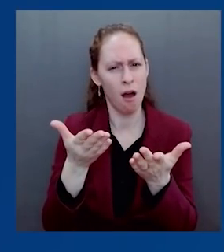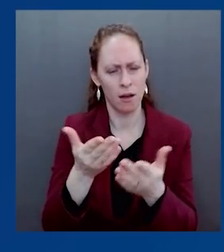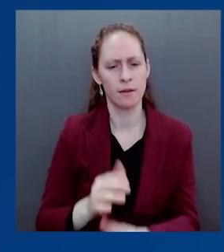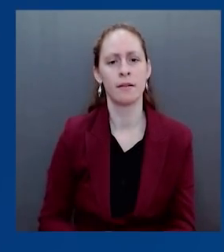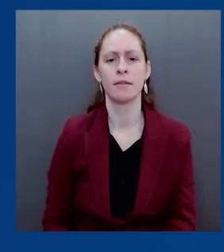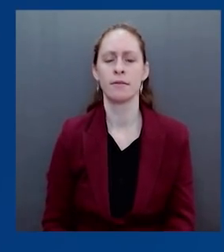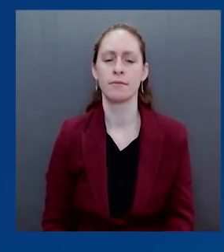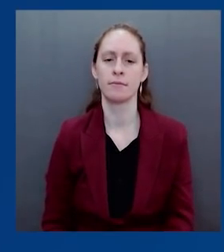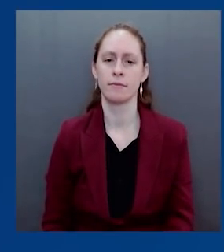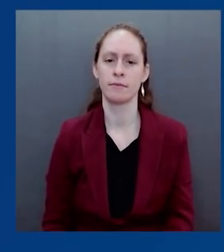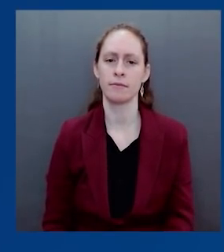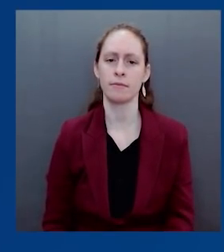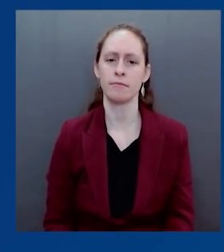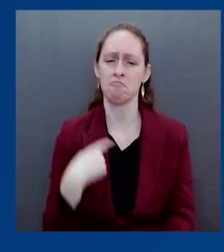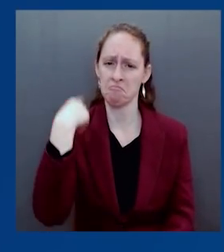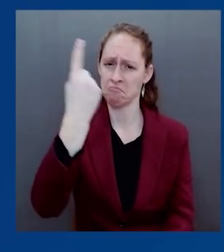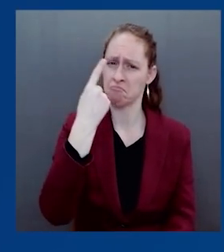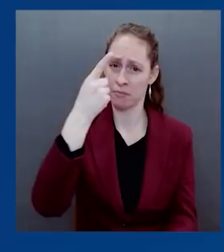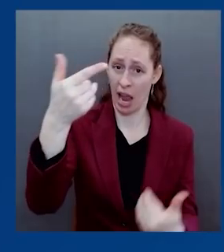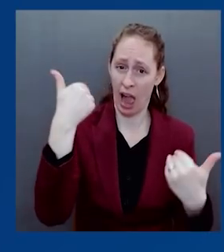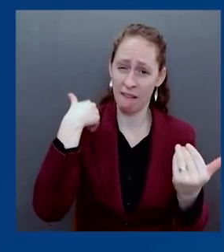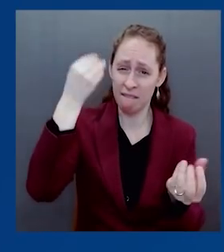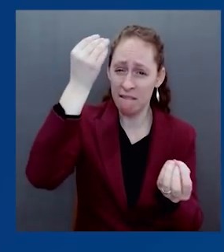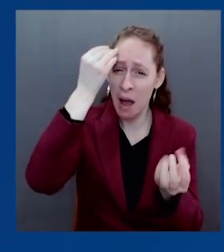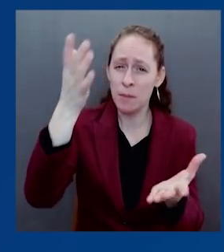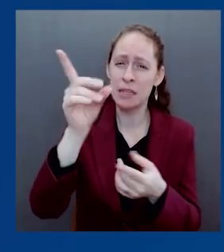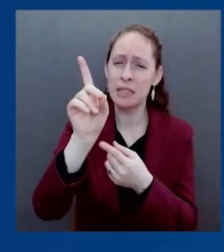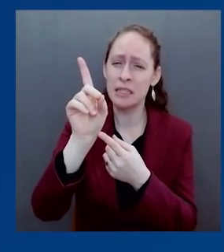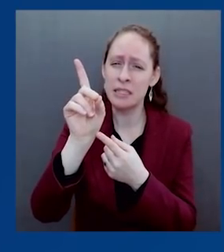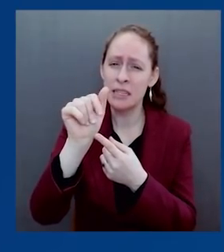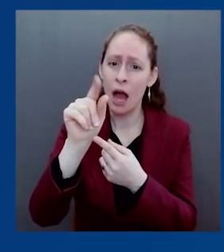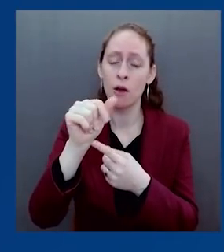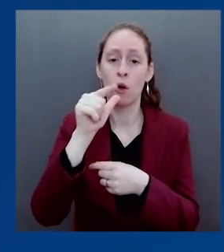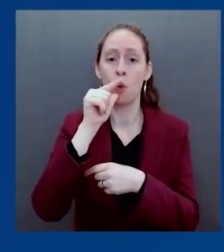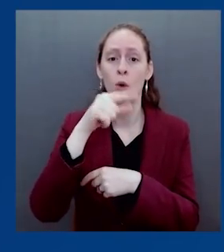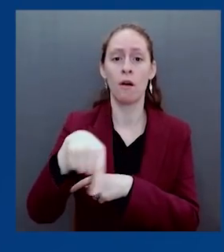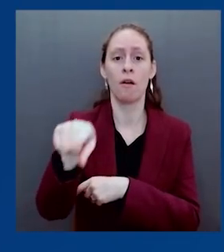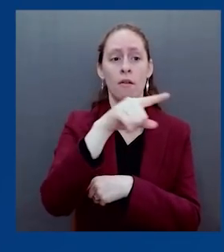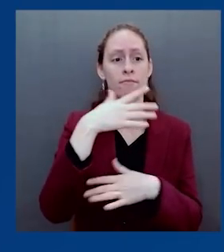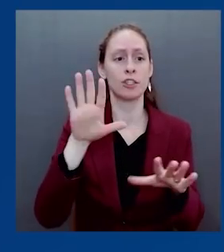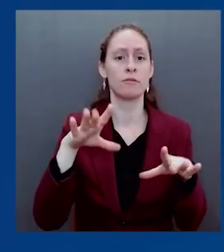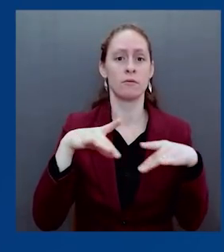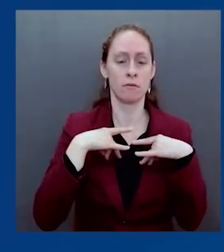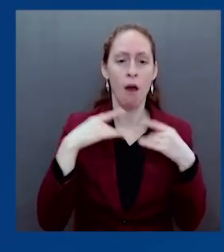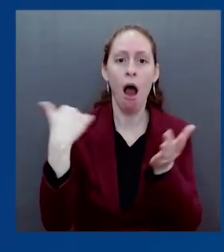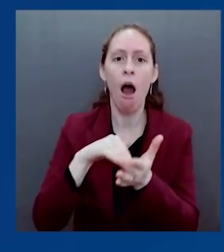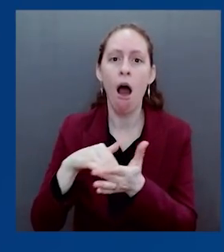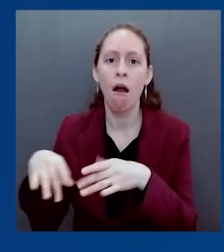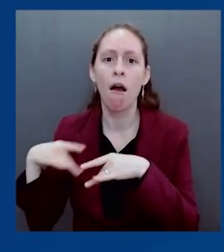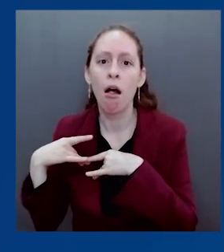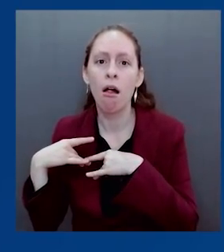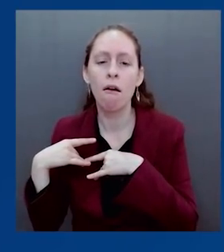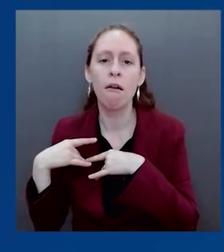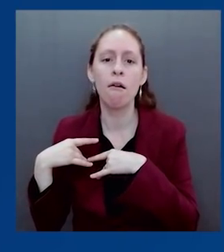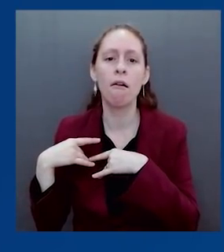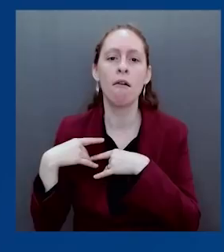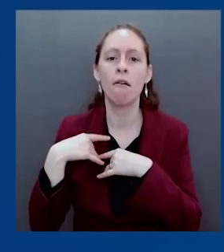I think there's a sense out there that "if I catch it, I'm not going to get it again." Is that true? Or do we not know yet?